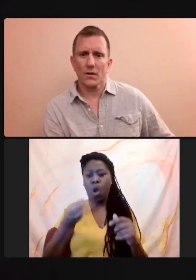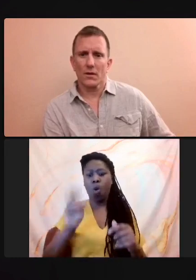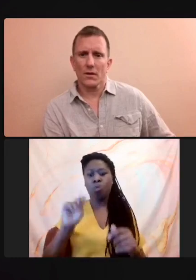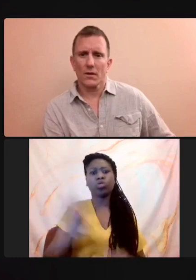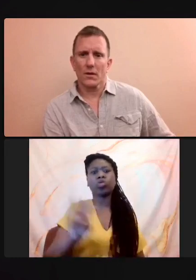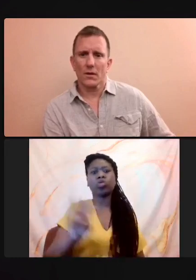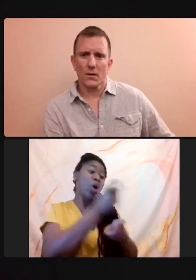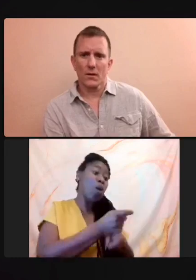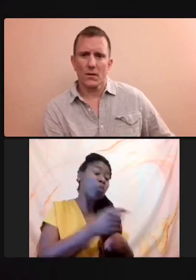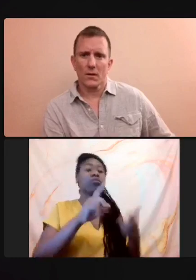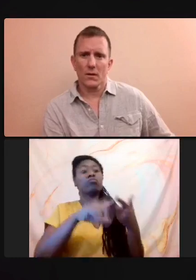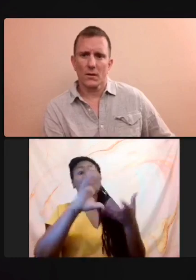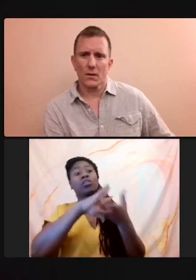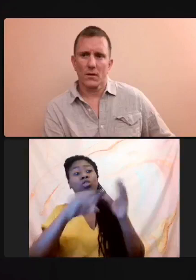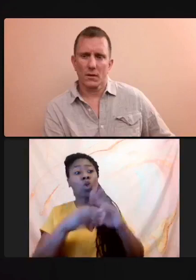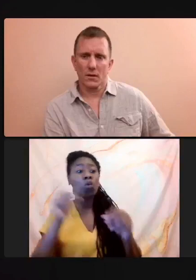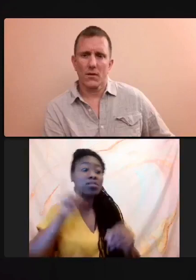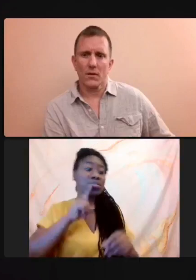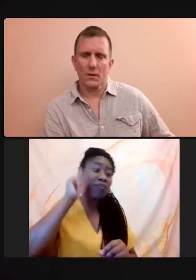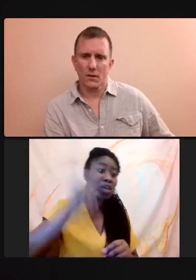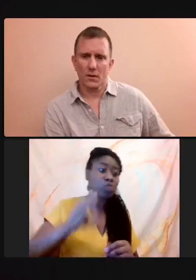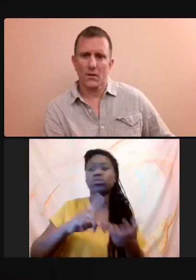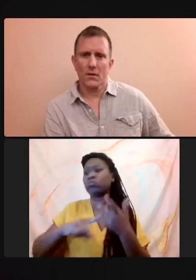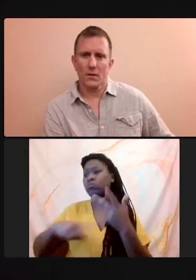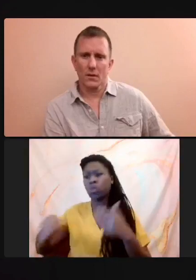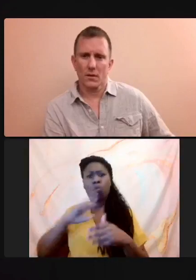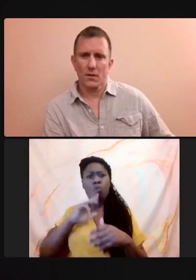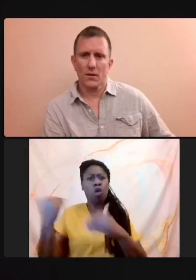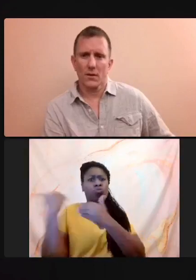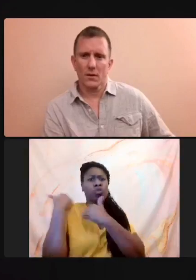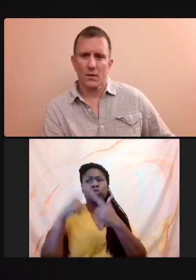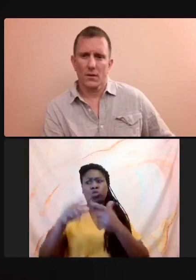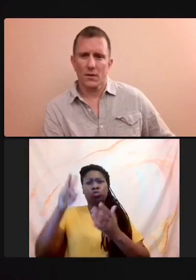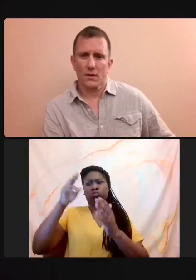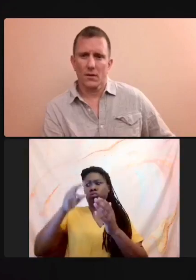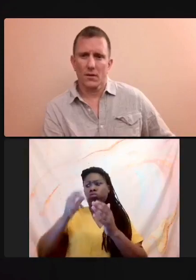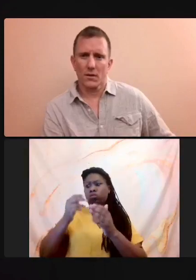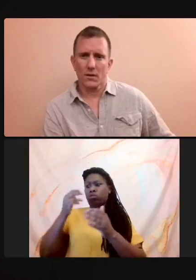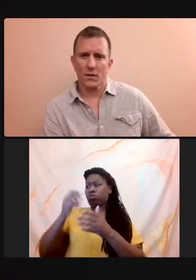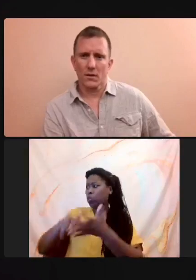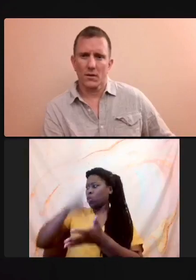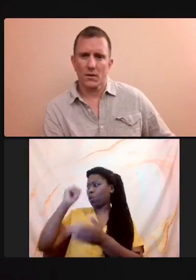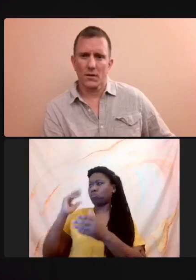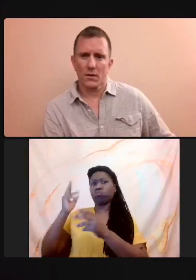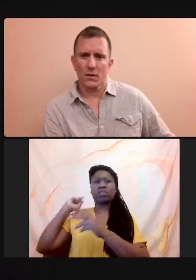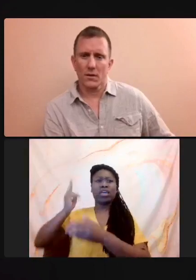So I'm just thinking, right, there are some deaf people